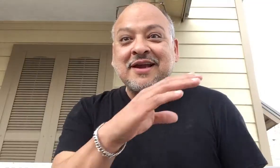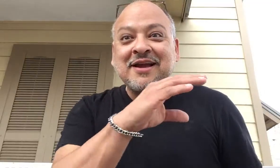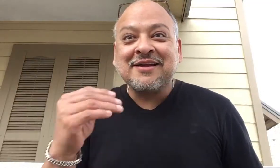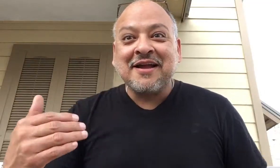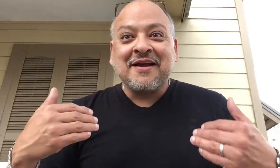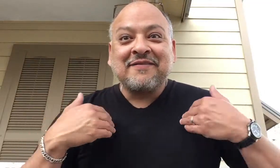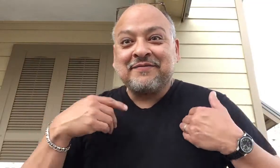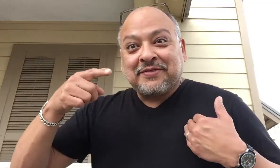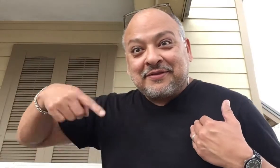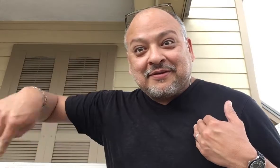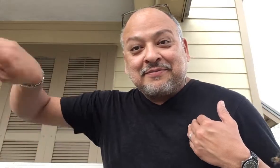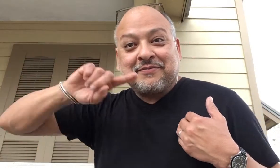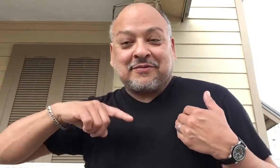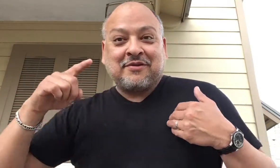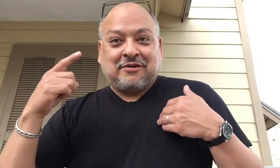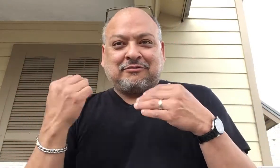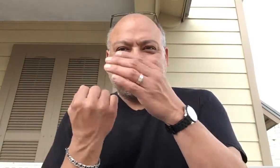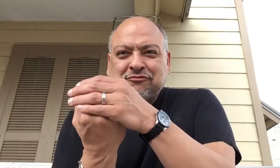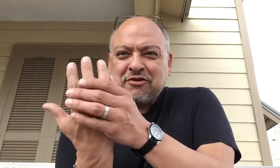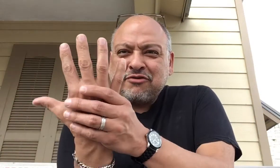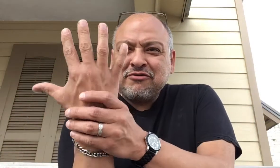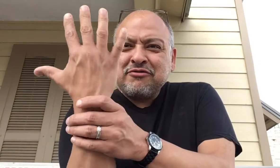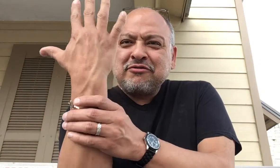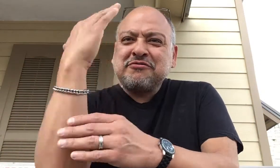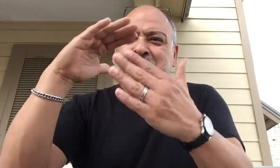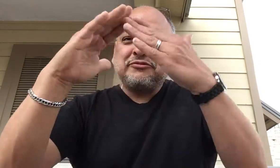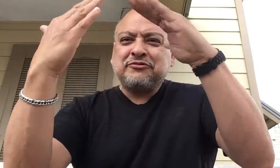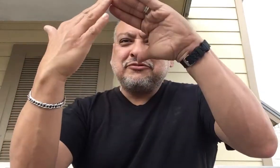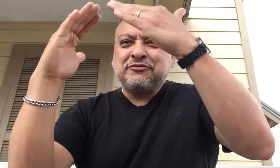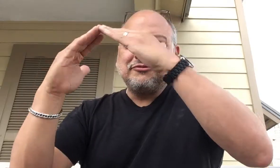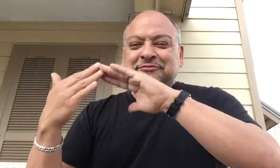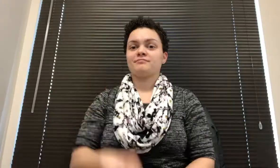and having them thrive in the community.